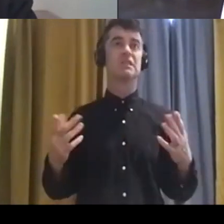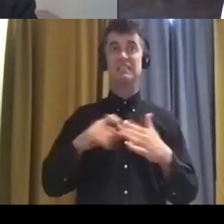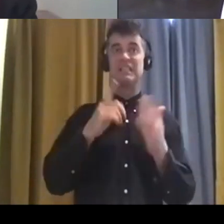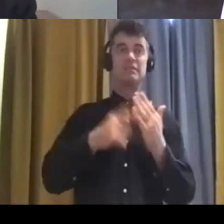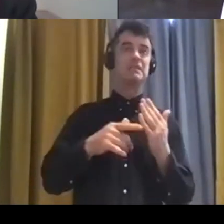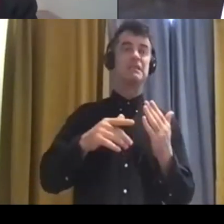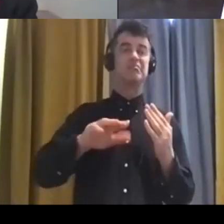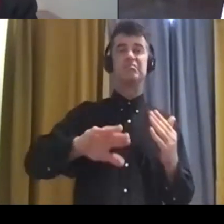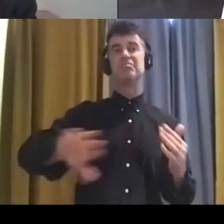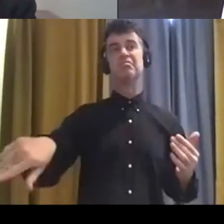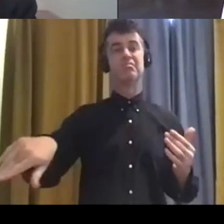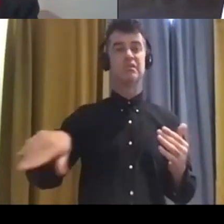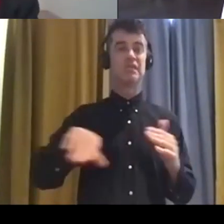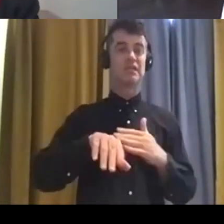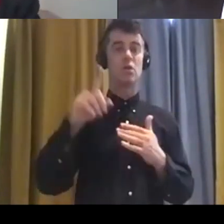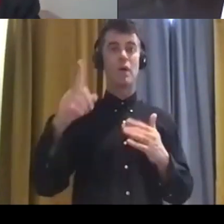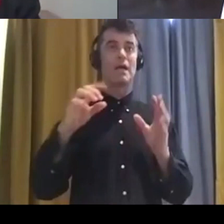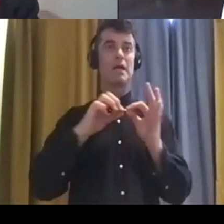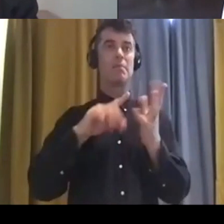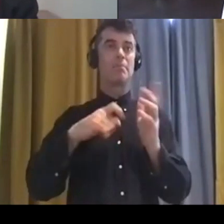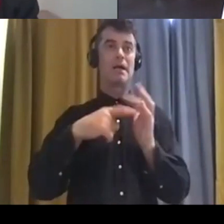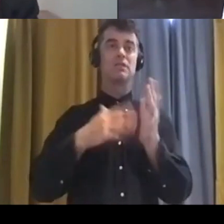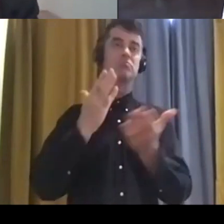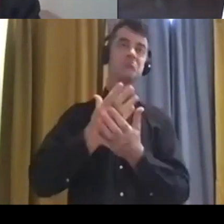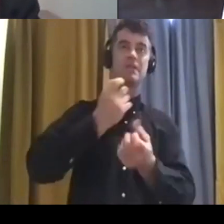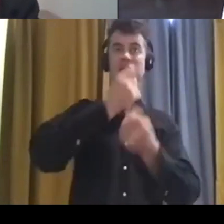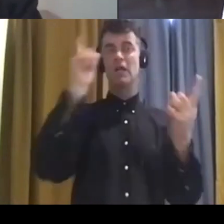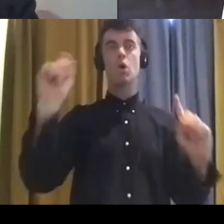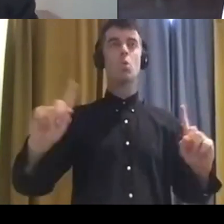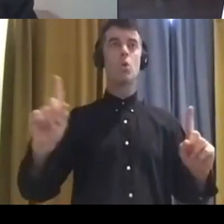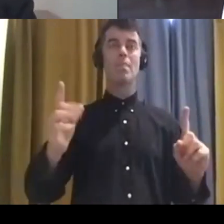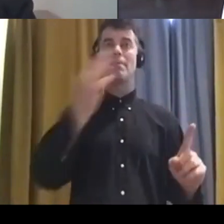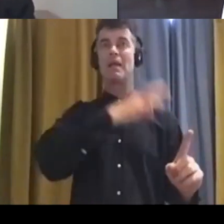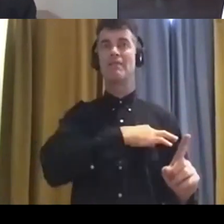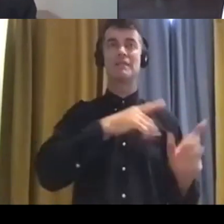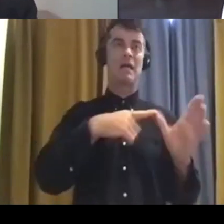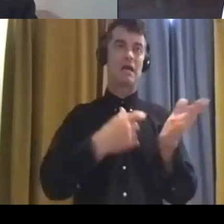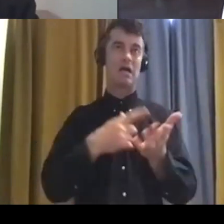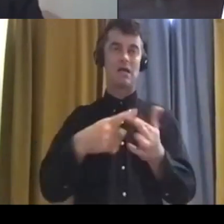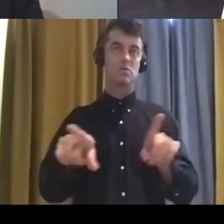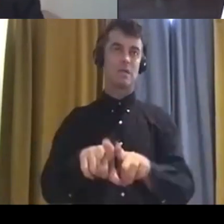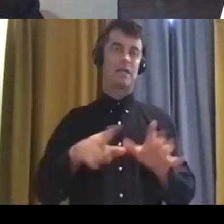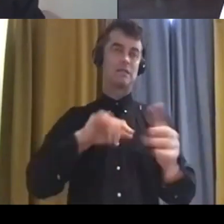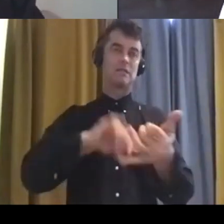in one bucket and not understand what the benefits are as well as you know challenges